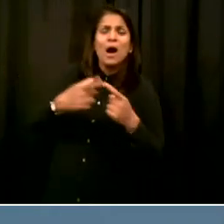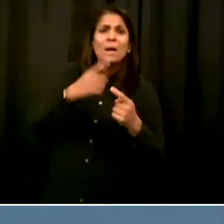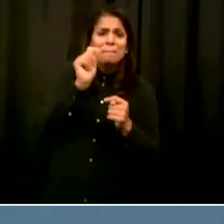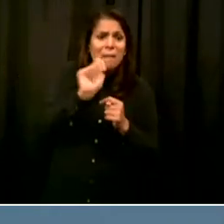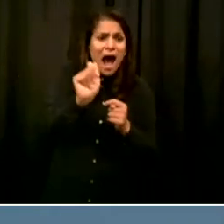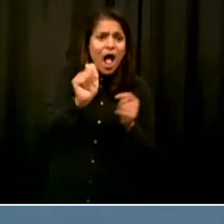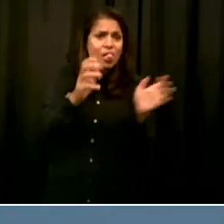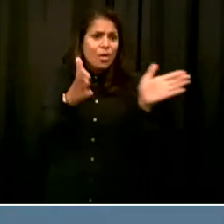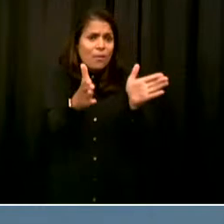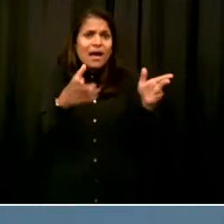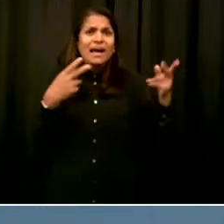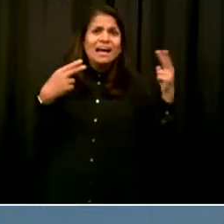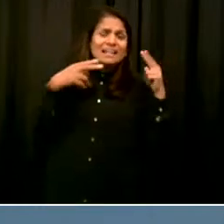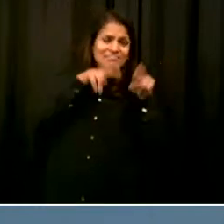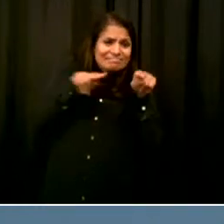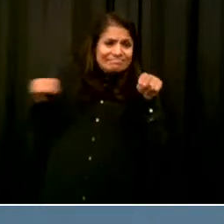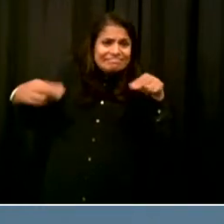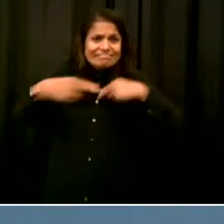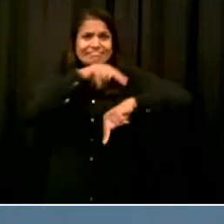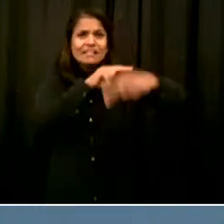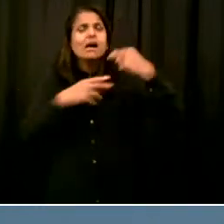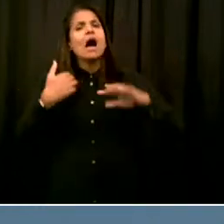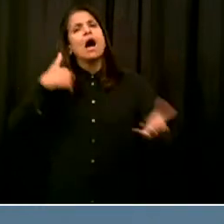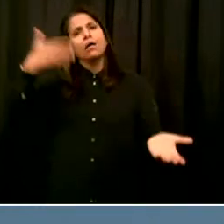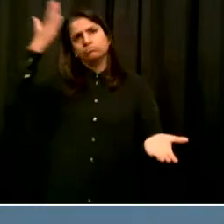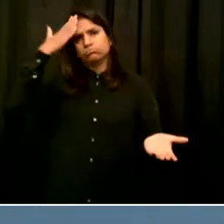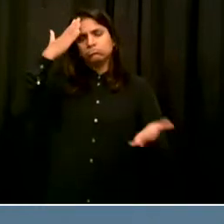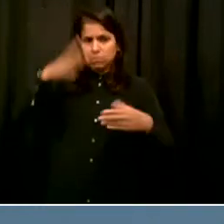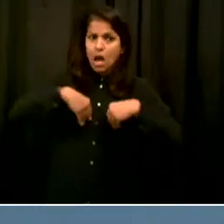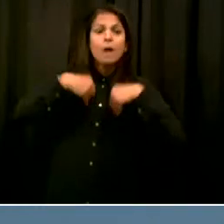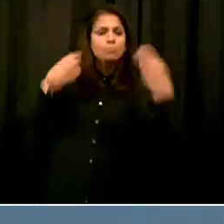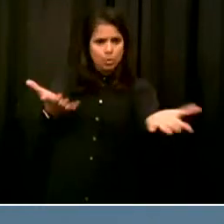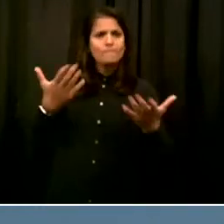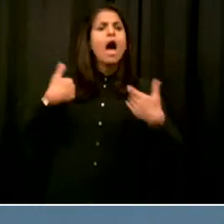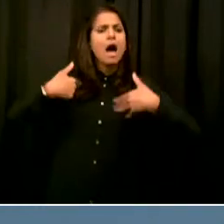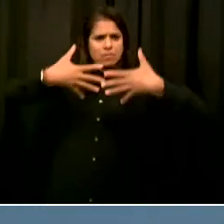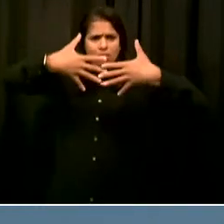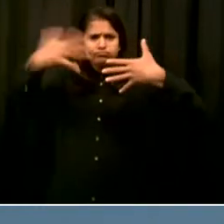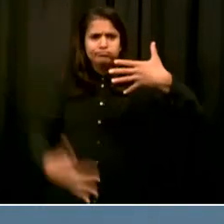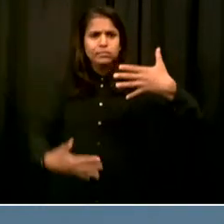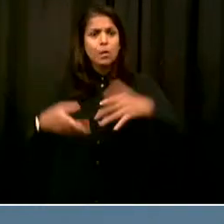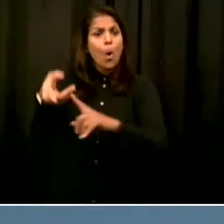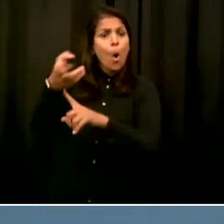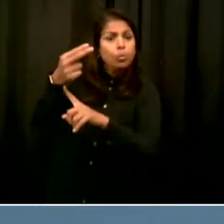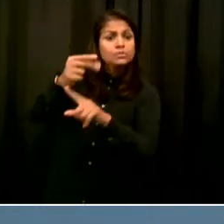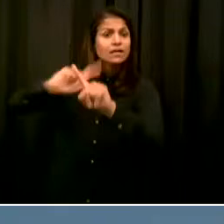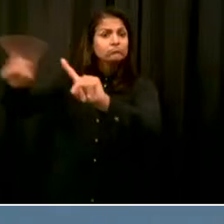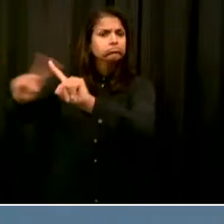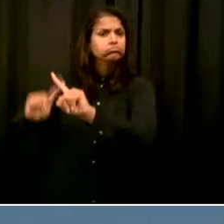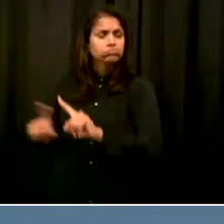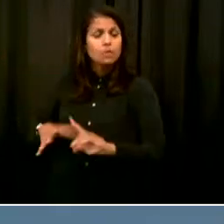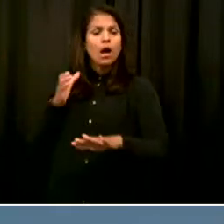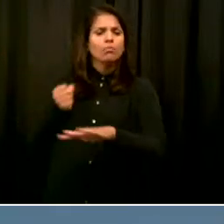BEDROOM OR ONE BATHROOM. OUR GOAL IS TO GIVE AS MANY OPTIONS